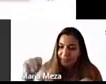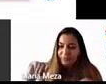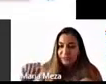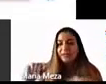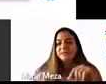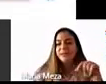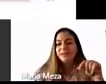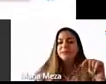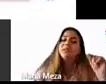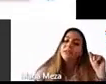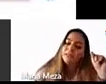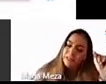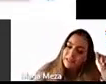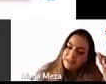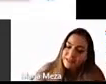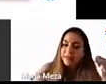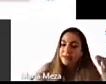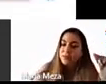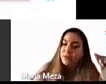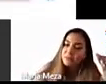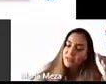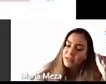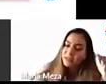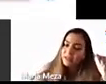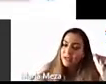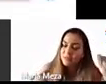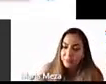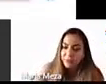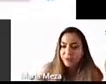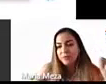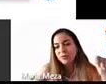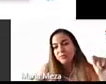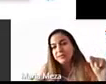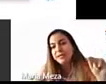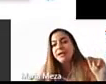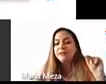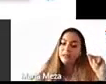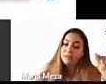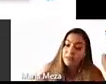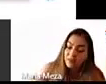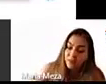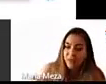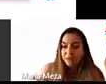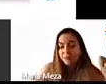and paper and write down right that fill the ones that this is supports with biodiversity that is made up